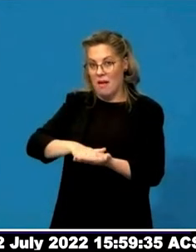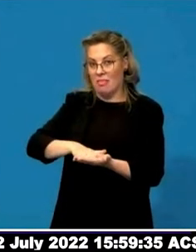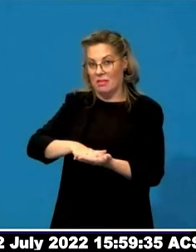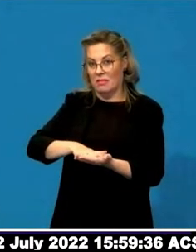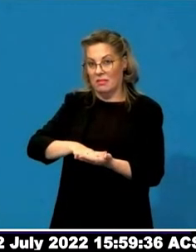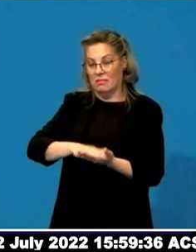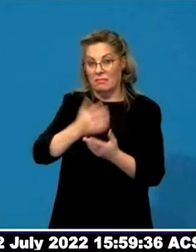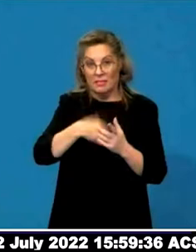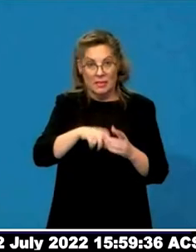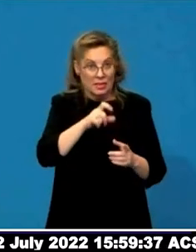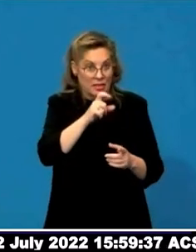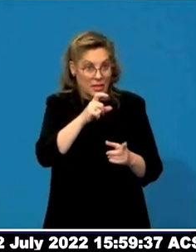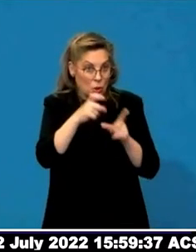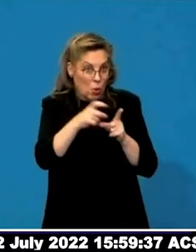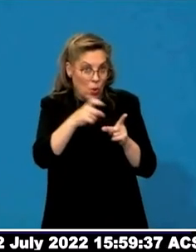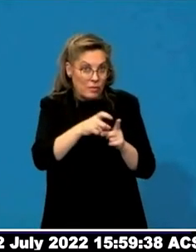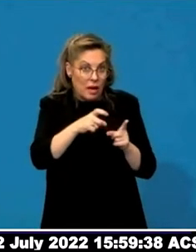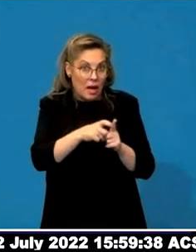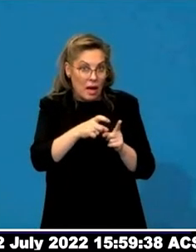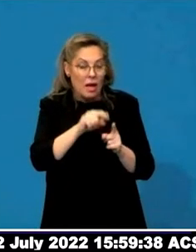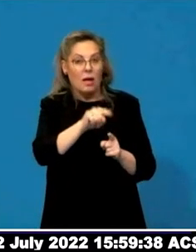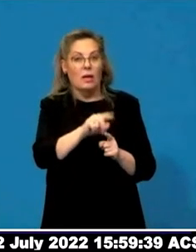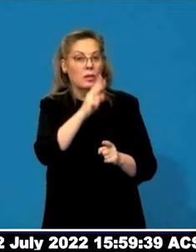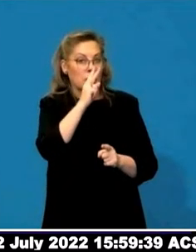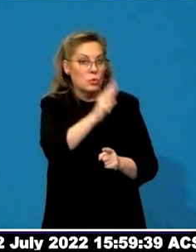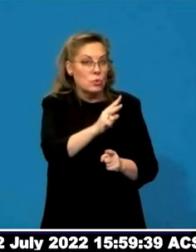Betty was eight and Bernard nine.